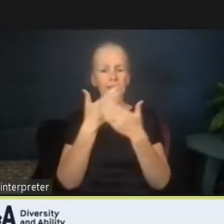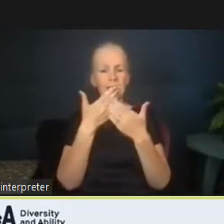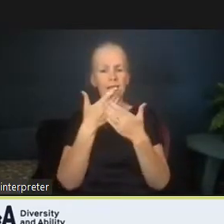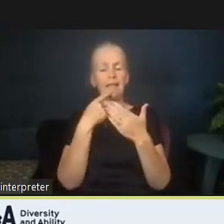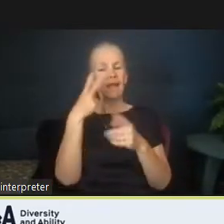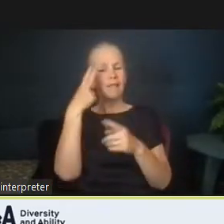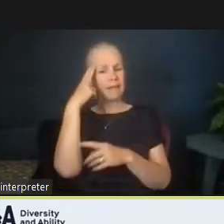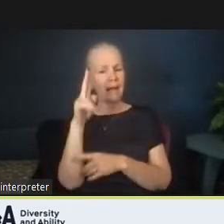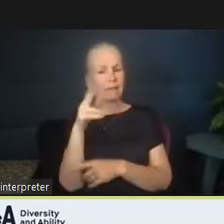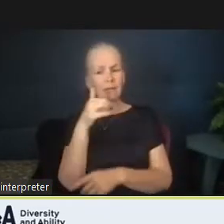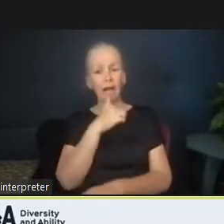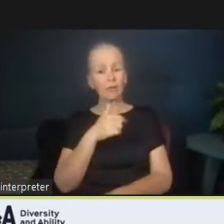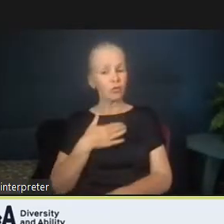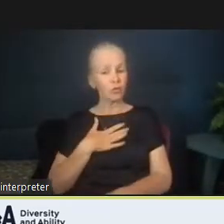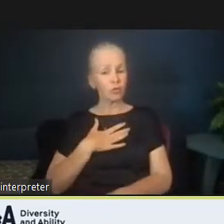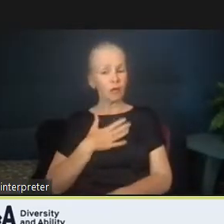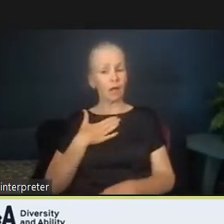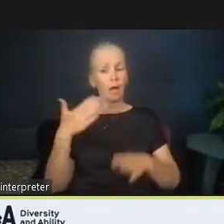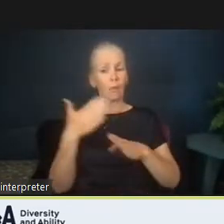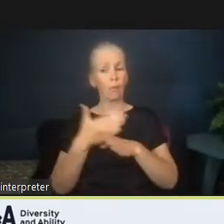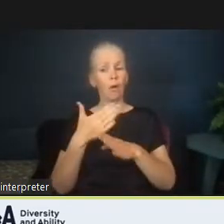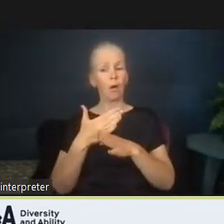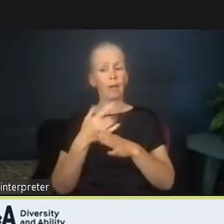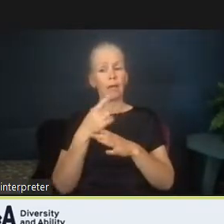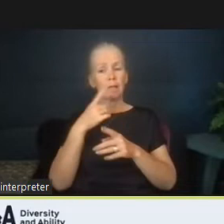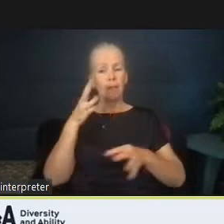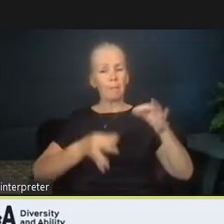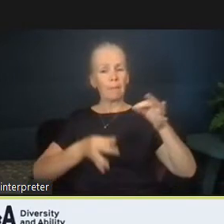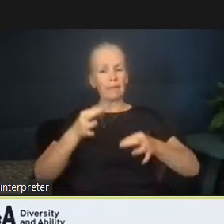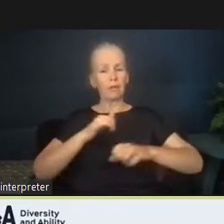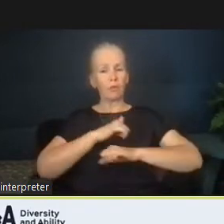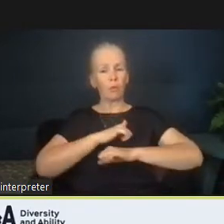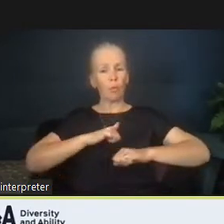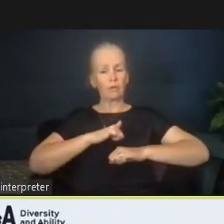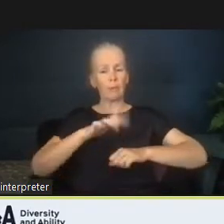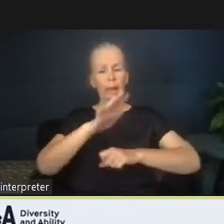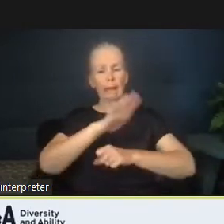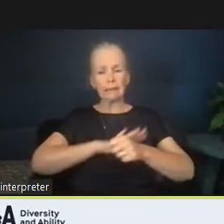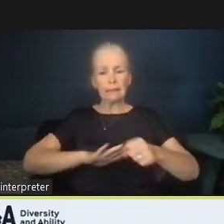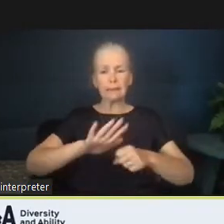and the fact that I am operating in an inherently political space, despite what might be happening